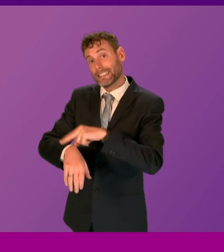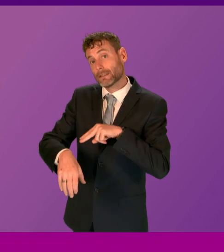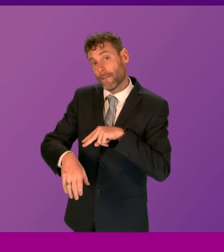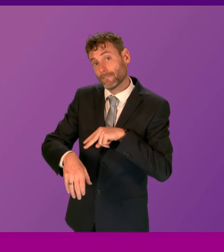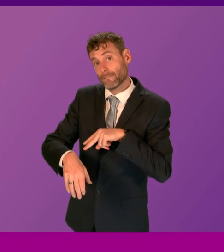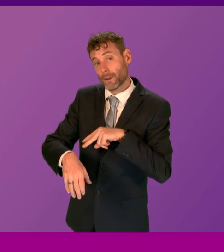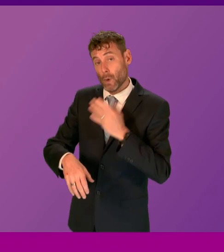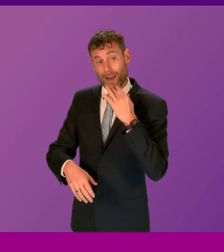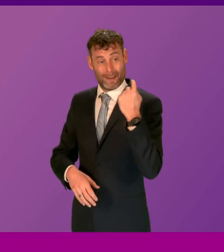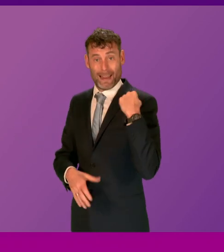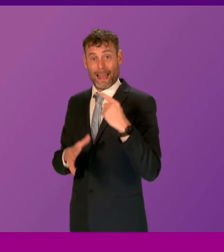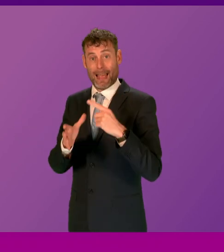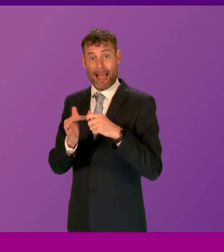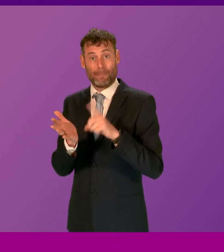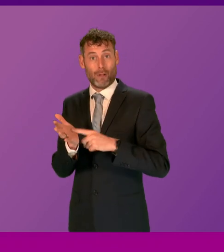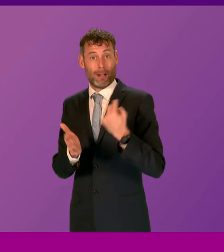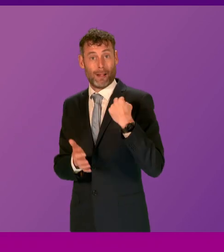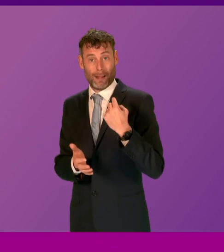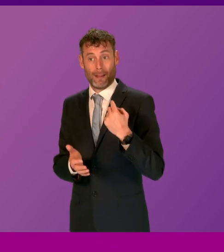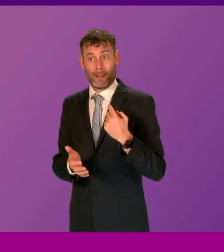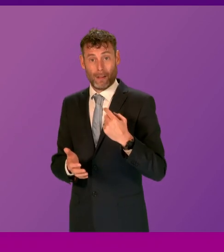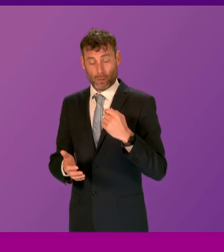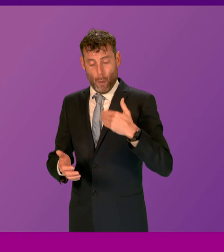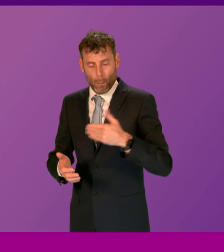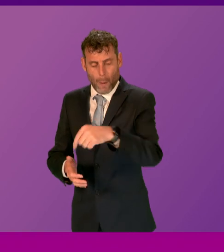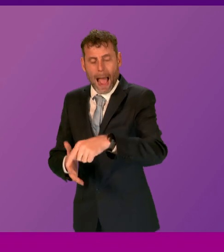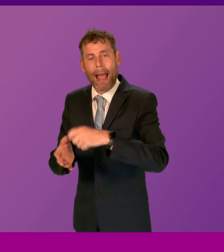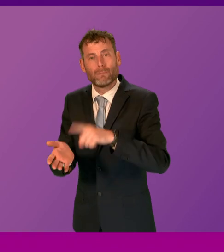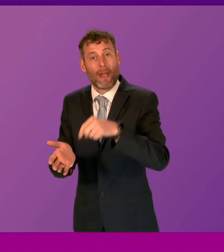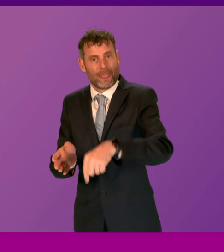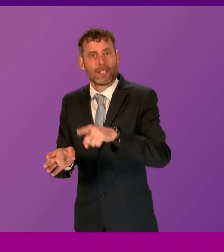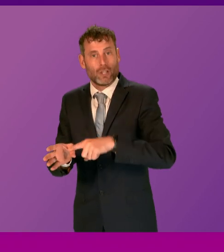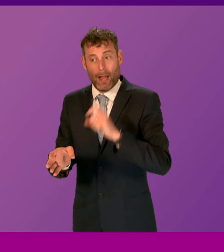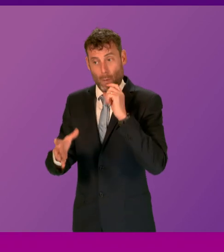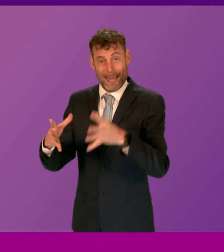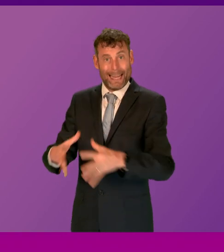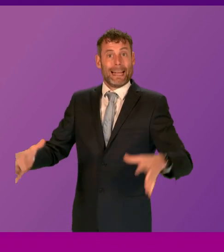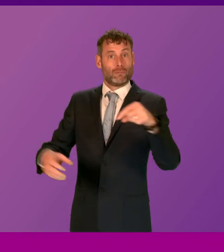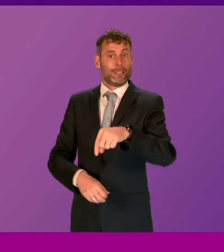April this year. We are increasing numbers and recruiting more staff where we can.